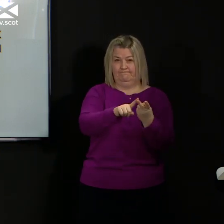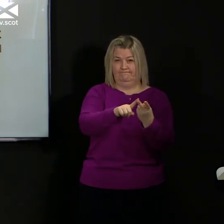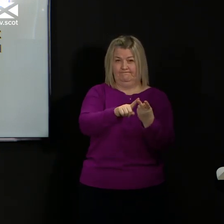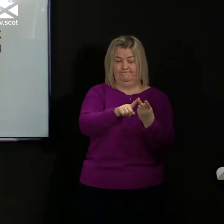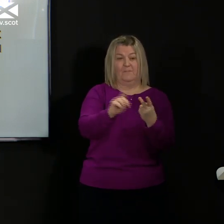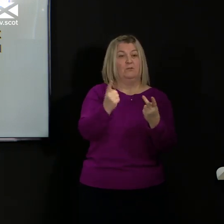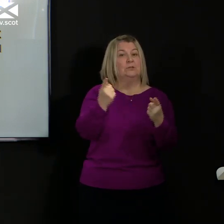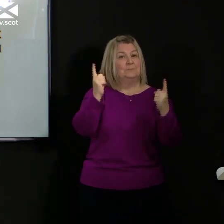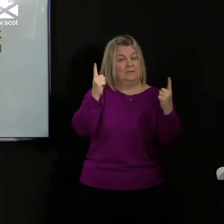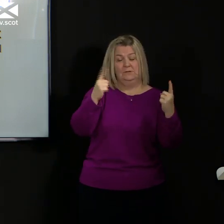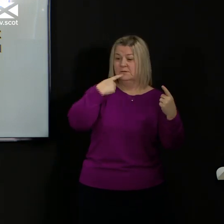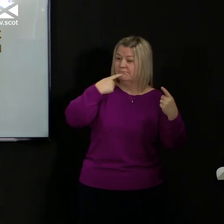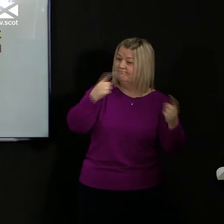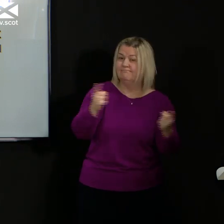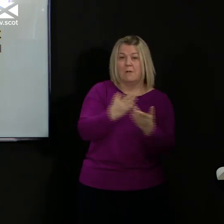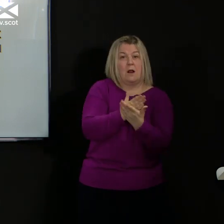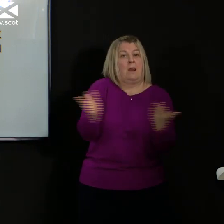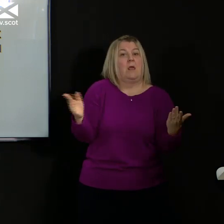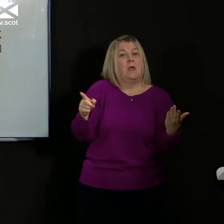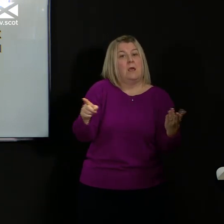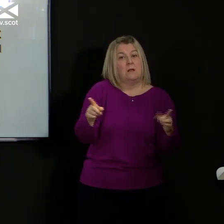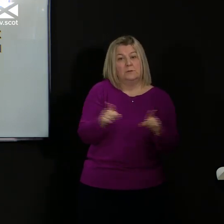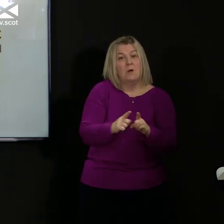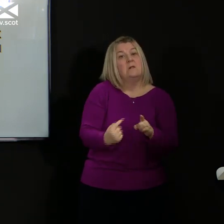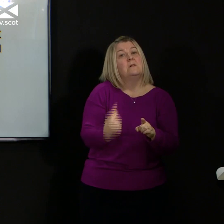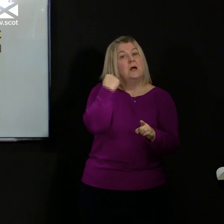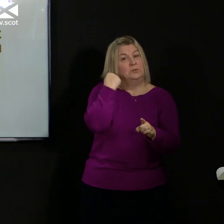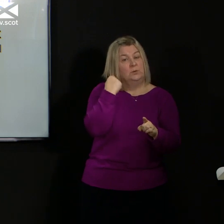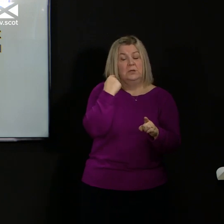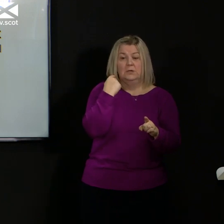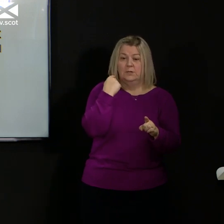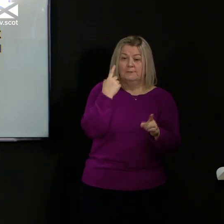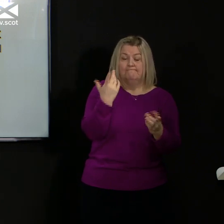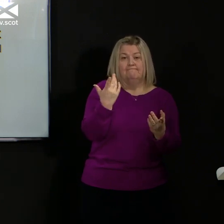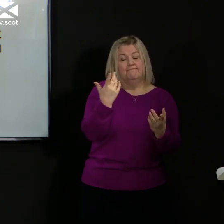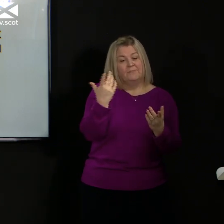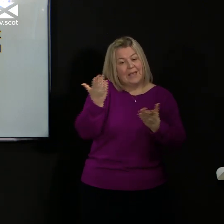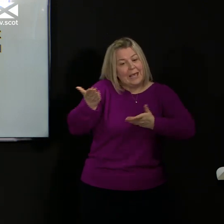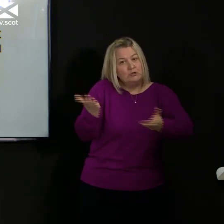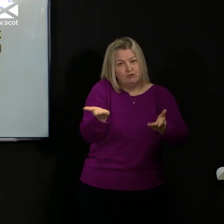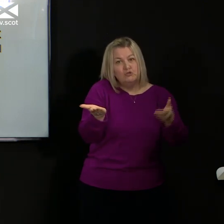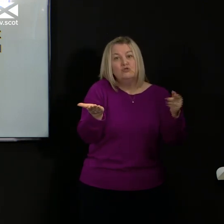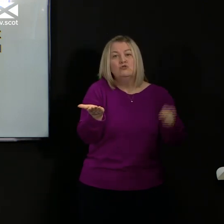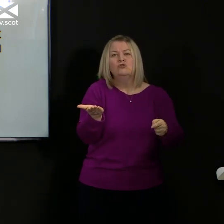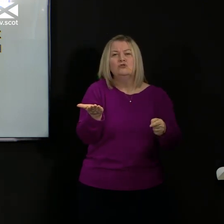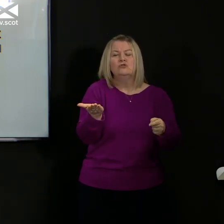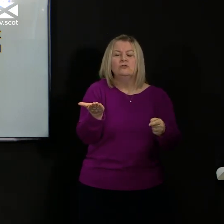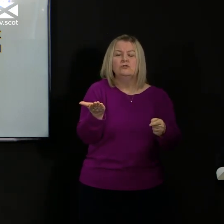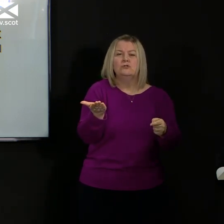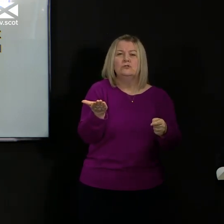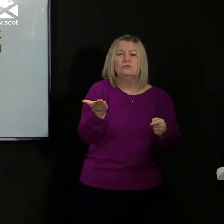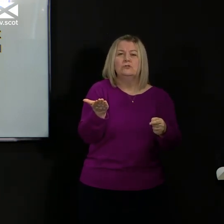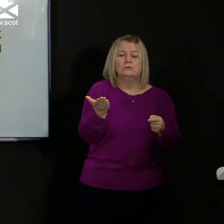made clear and we made clear last week, is that we have now introduced a direct distribution,